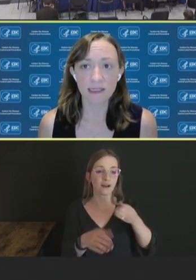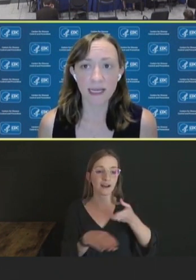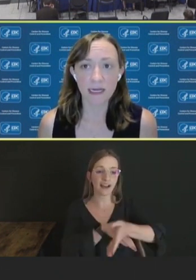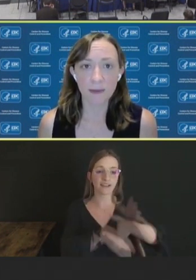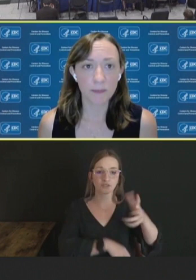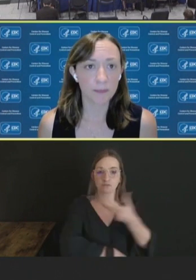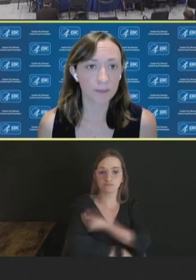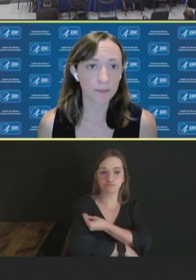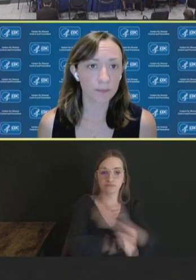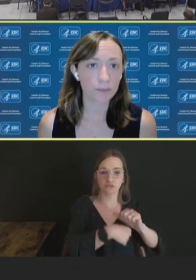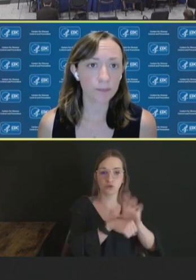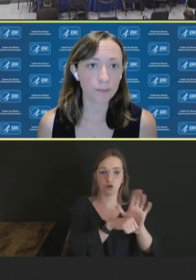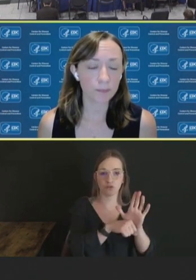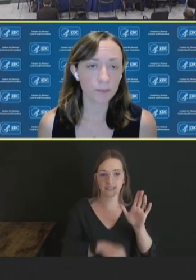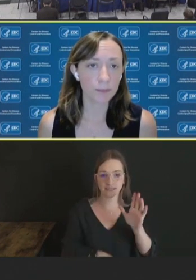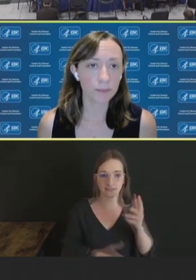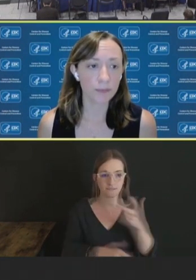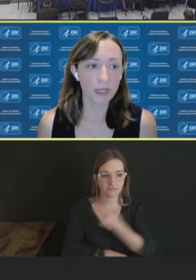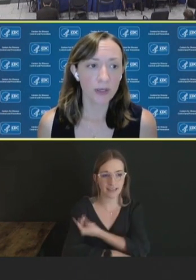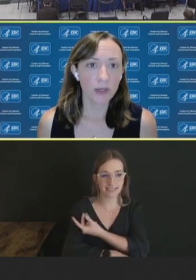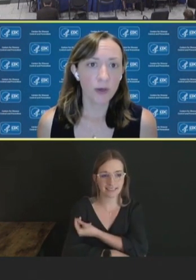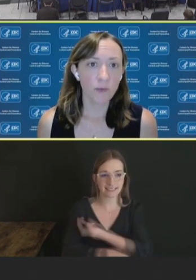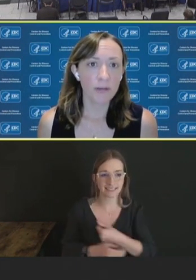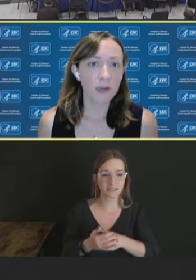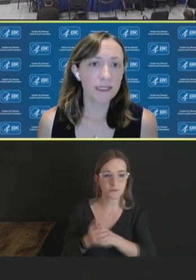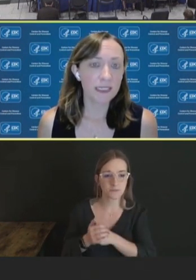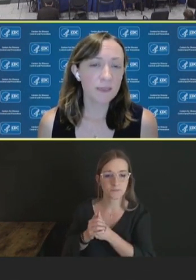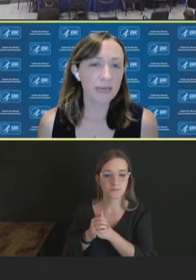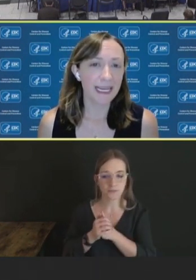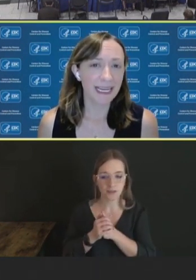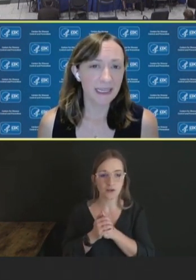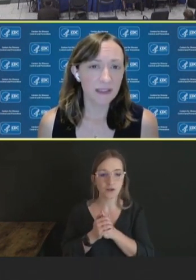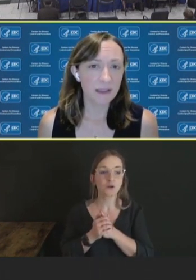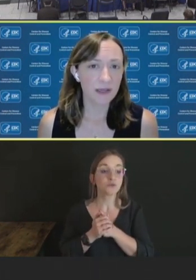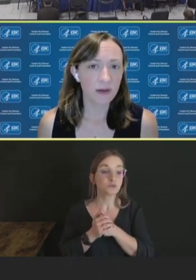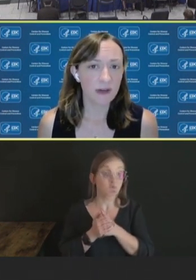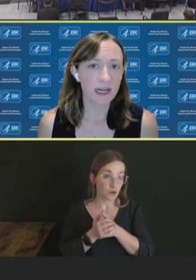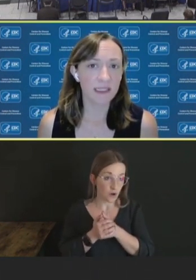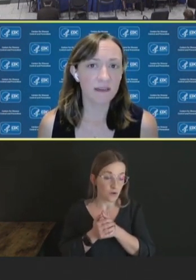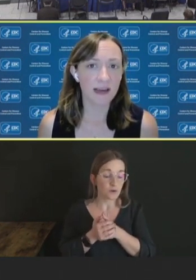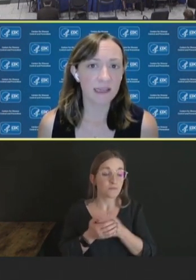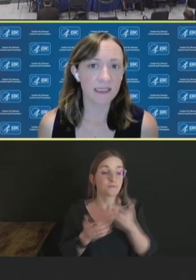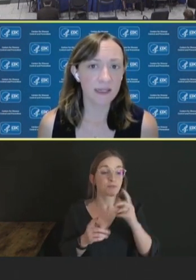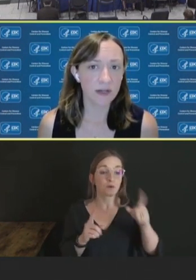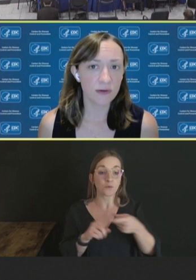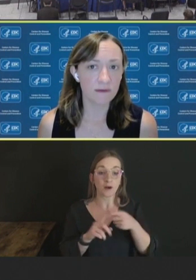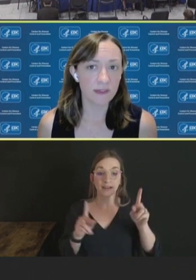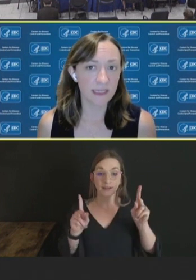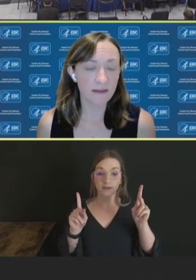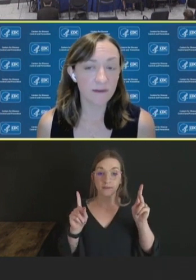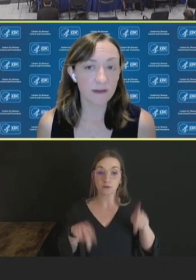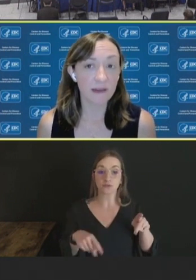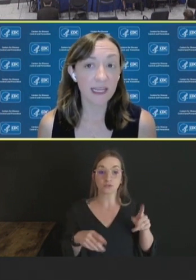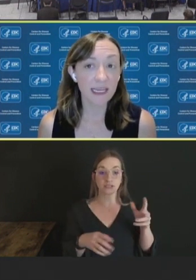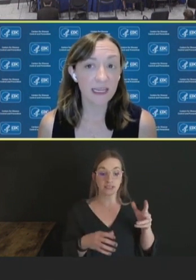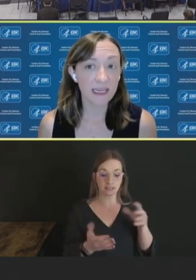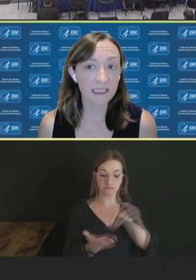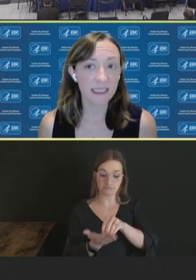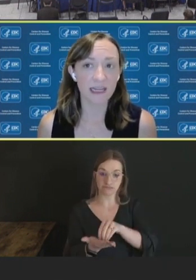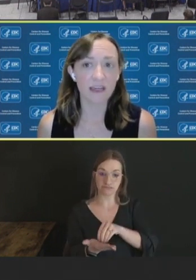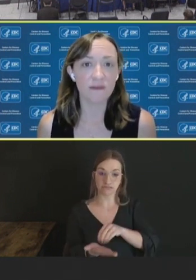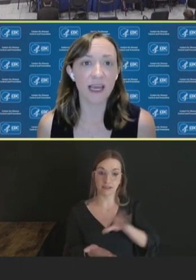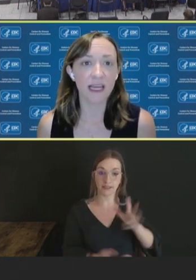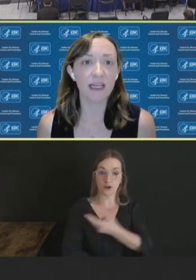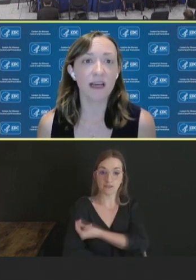When a participant enters a COVID-19 vaccine dose in v-safe, they can indicate if any other